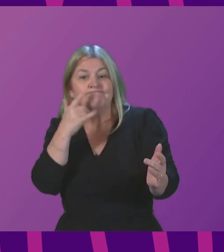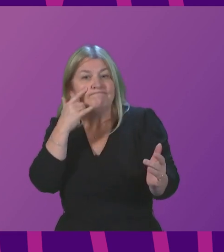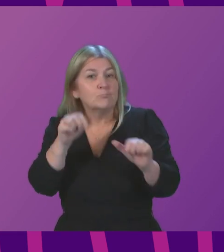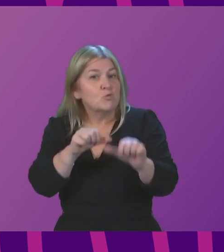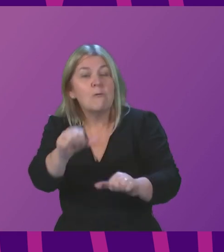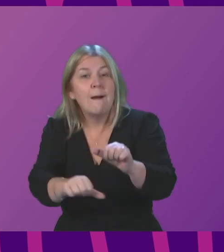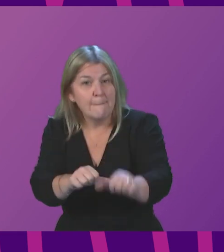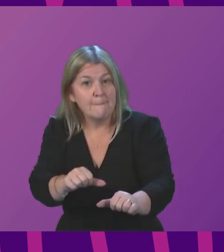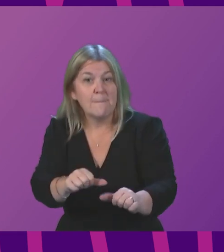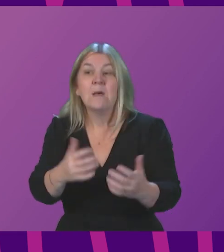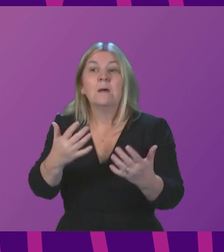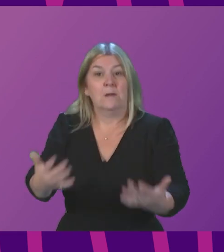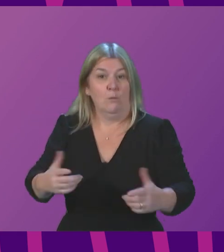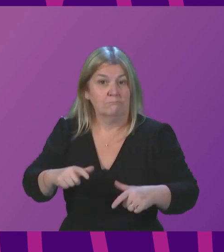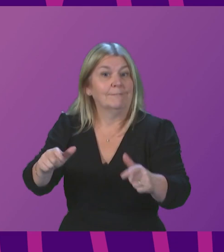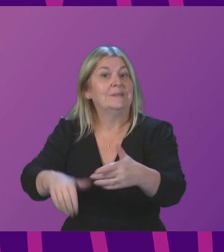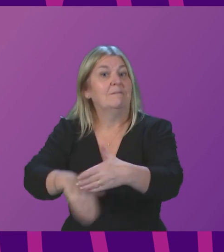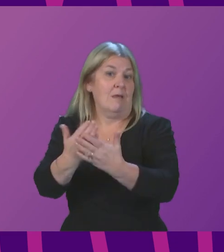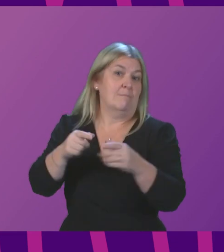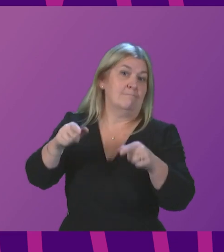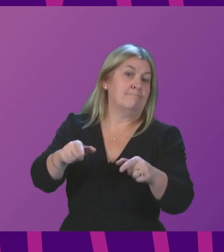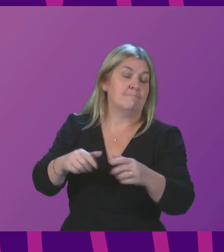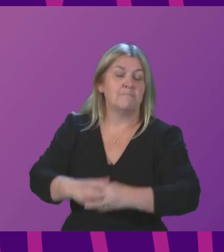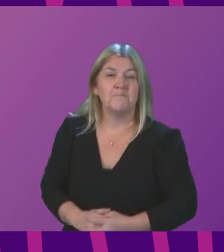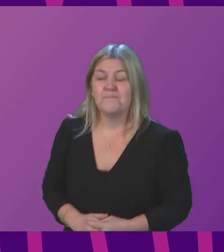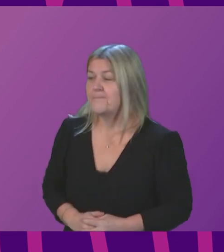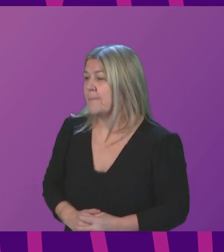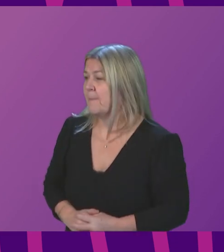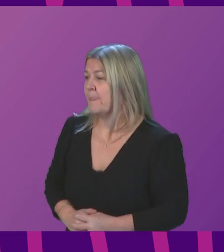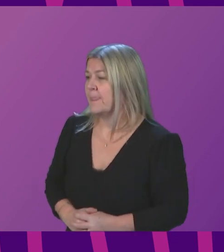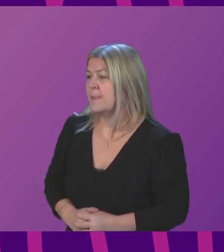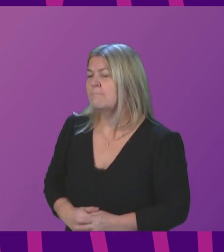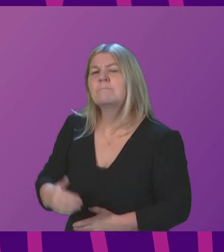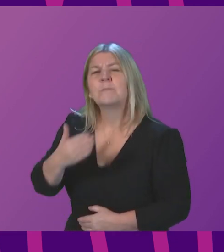is currently under way to support its development.